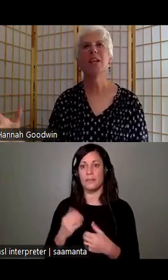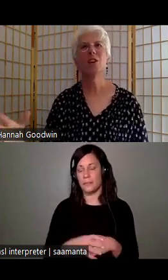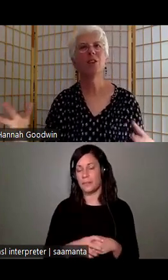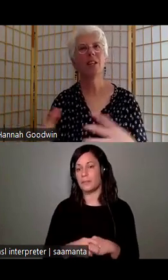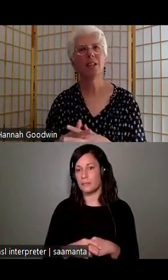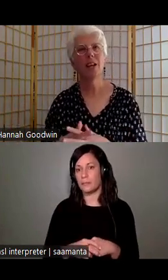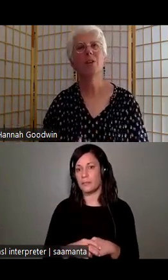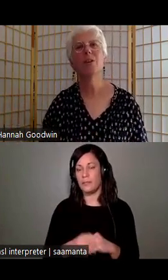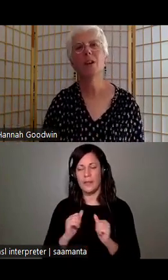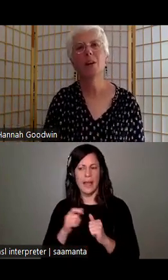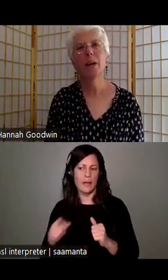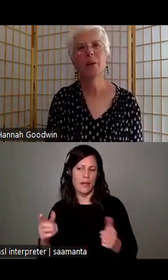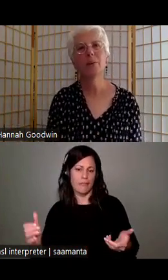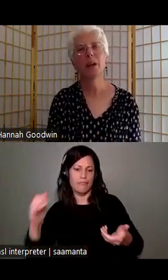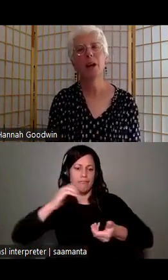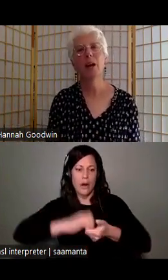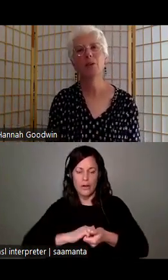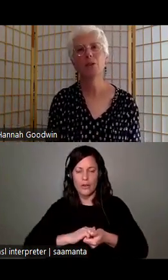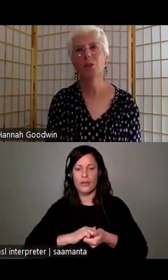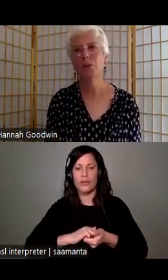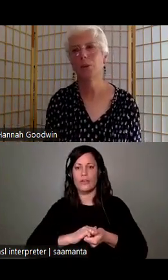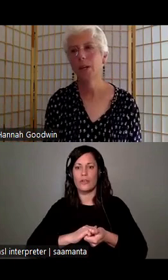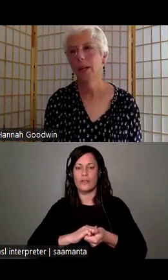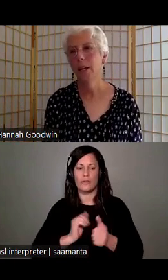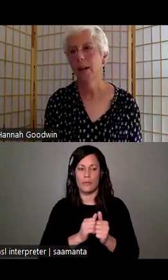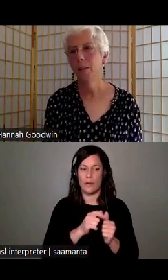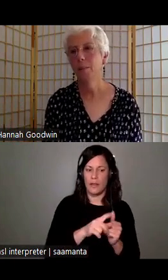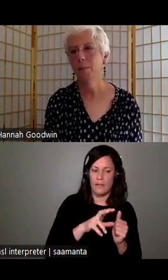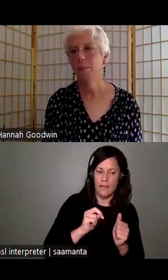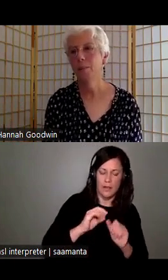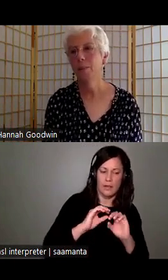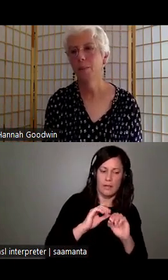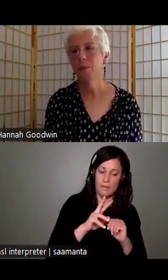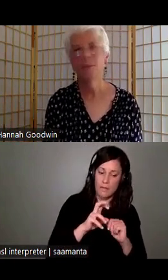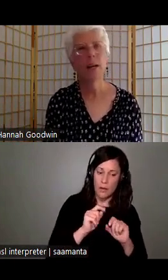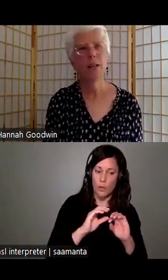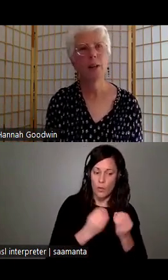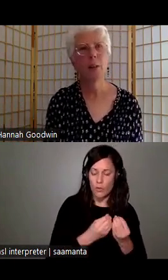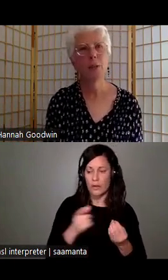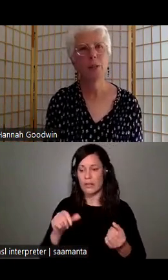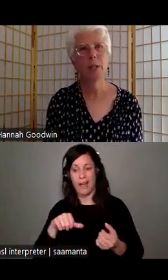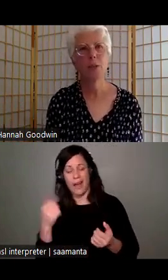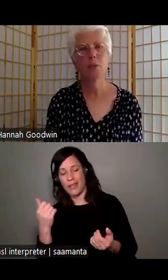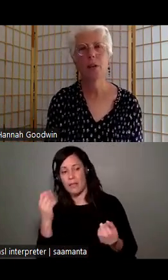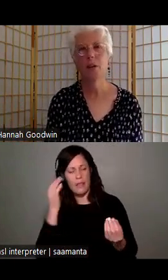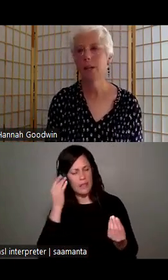think or think together about how to provide opportunities for veterans,